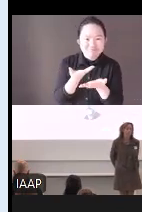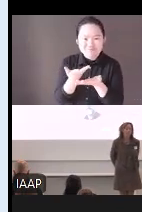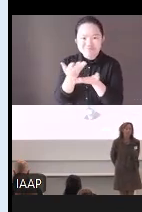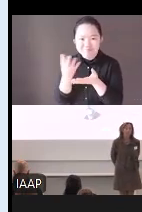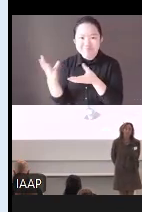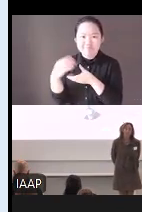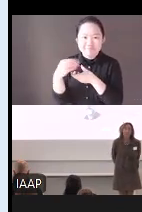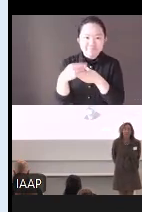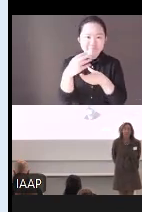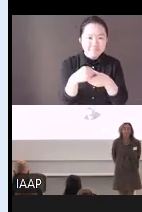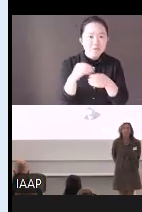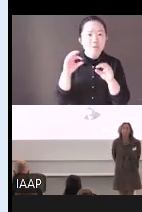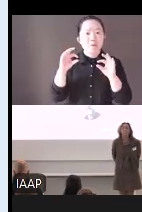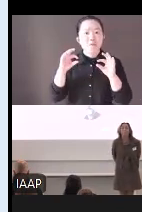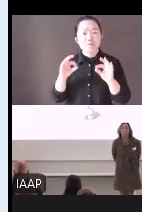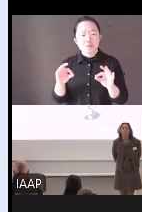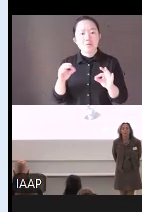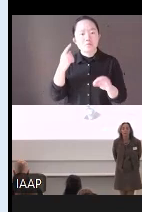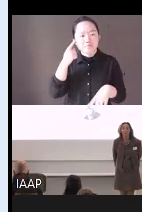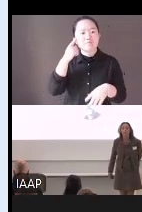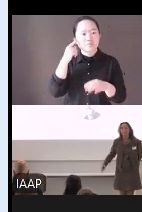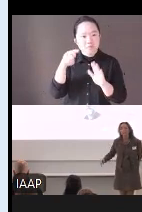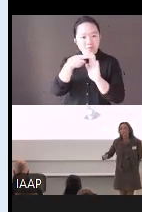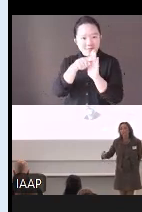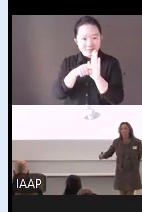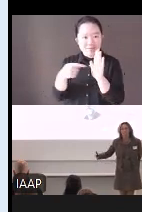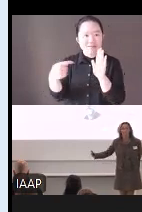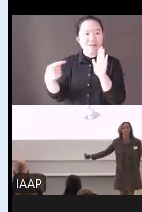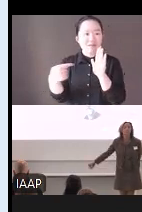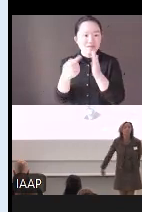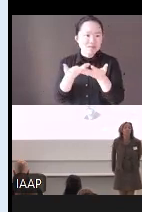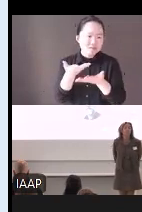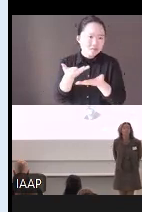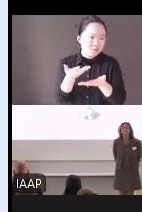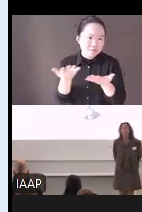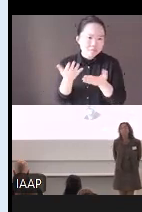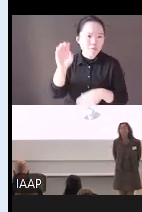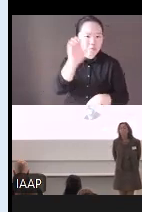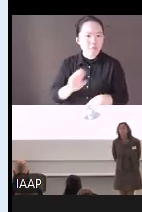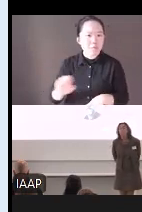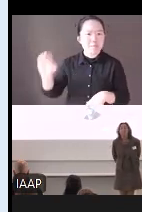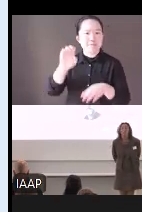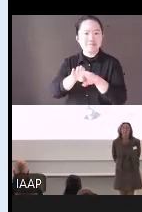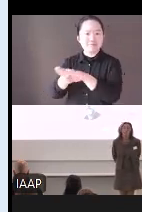in the European standard, the ENP one, 5 or 9, but that are not, covered in the web content accessibility guidelines.